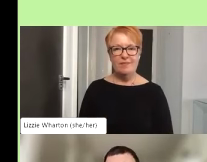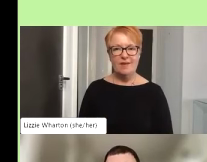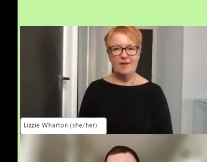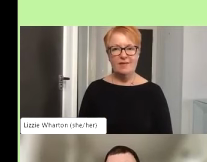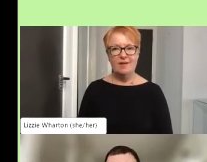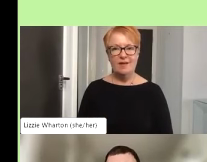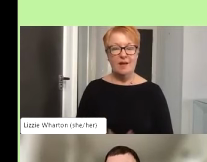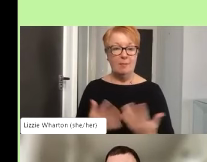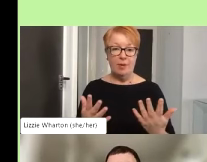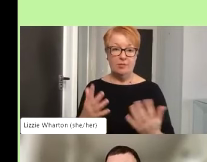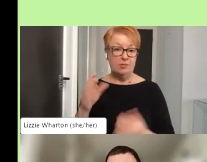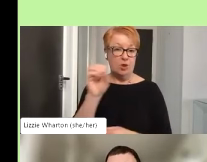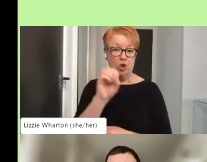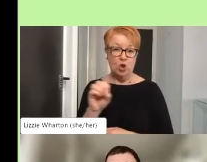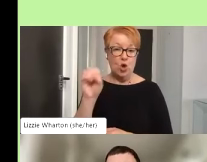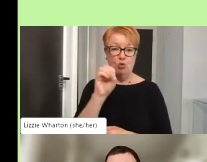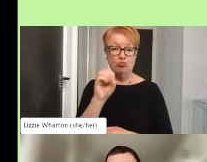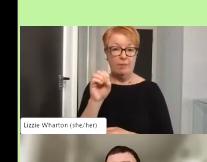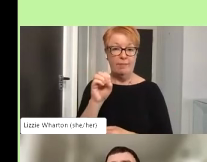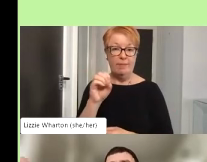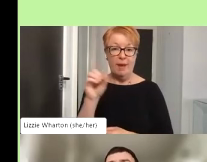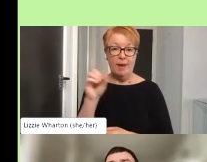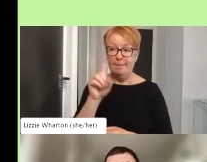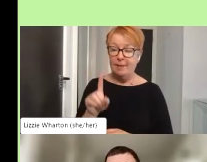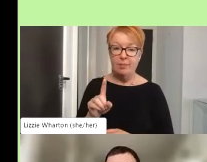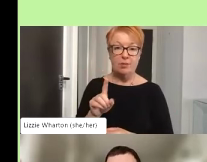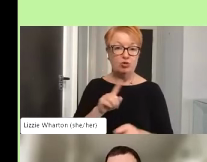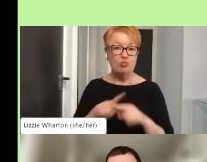was the place people were trying to refuge from, you know,